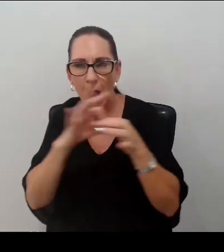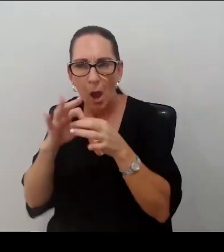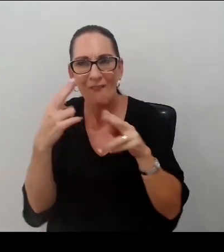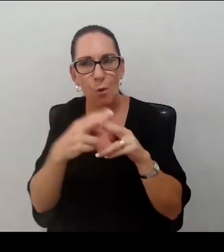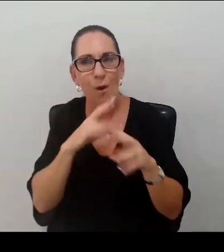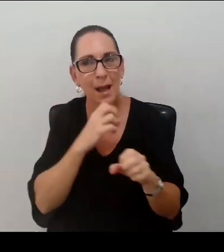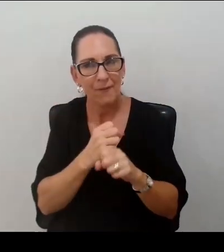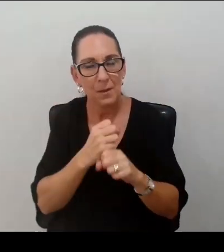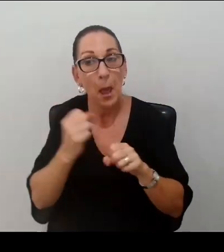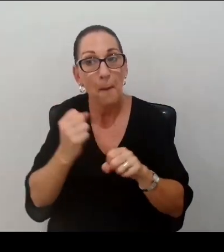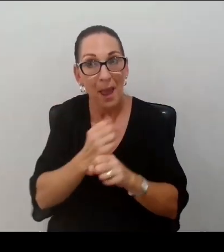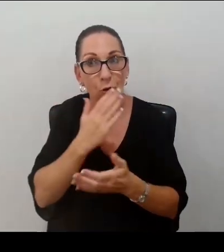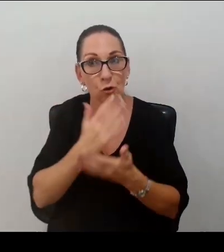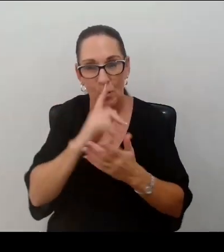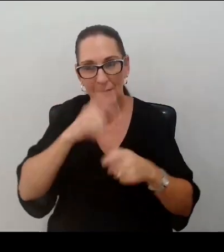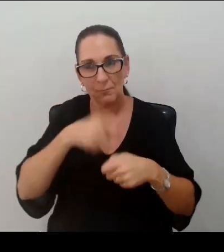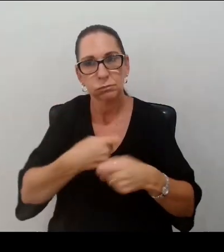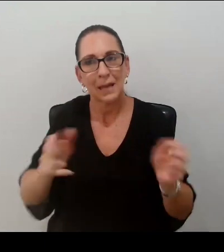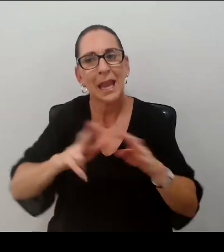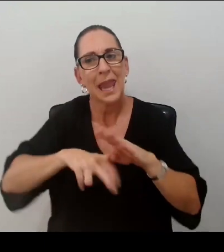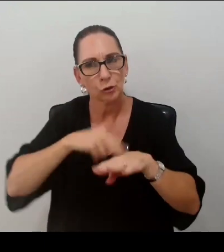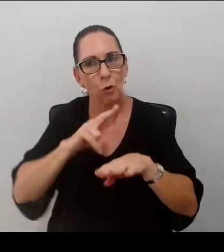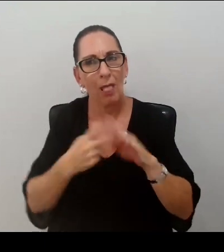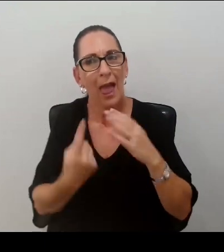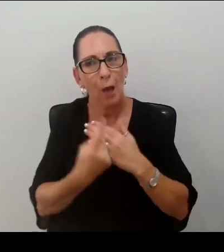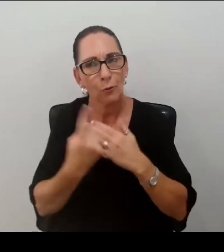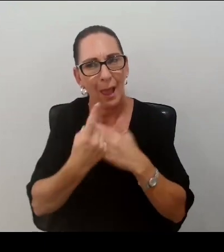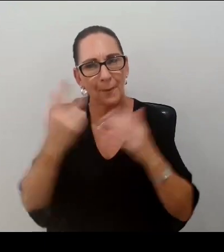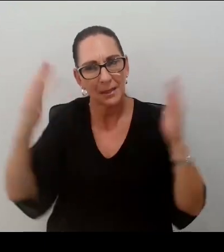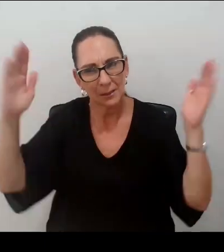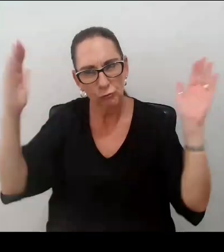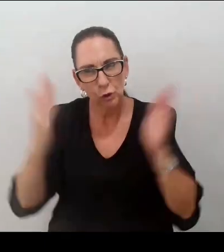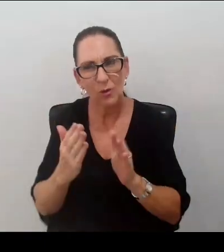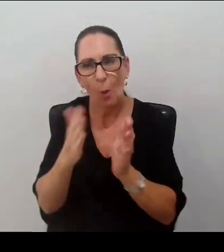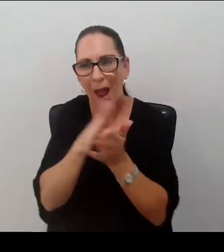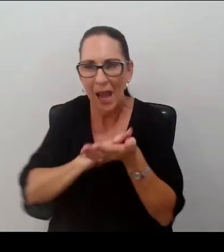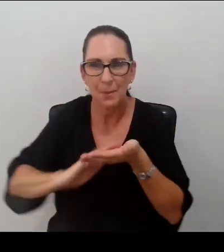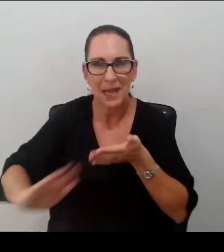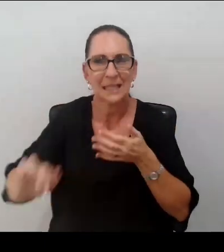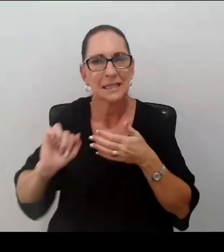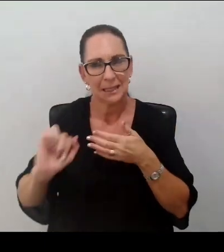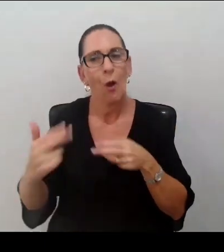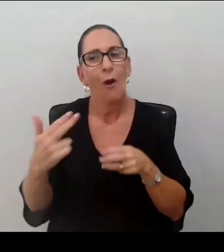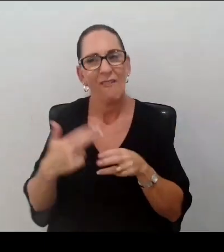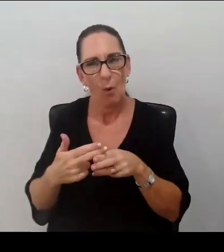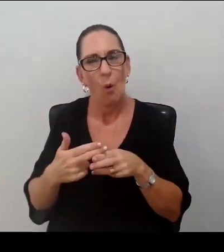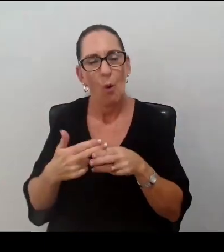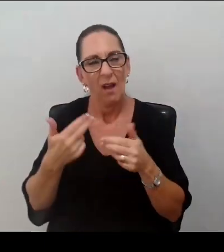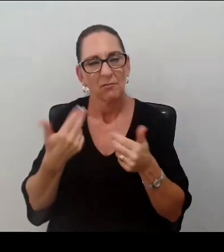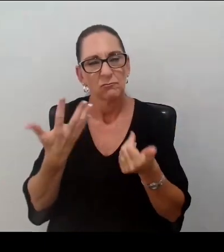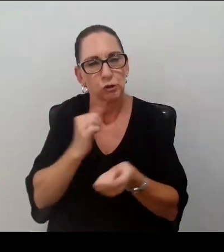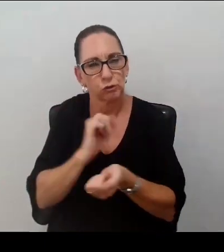national outcomes on reducing and eliminating the use of restrictive practices are achieved.